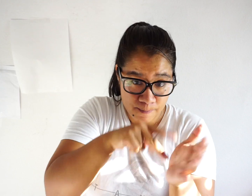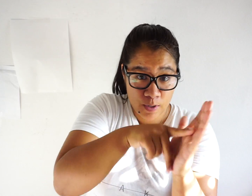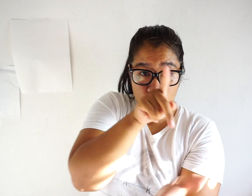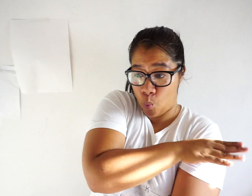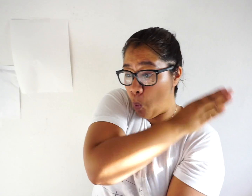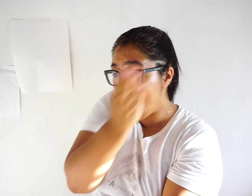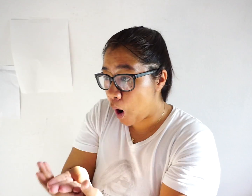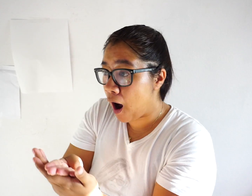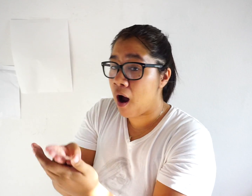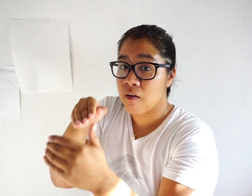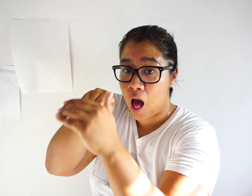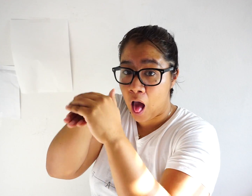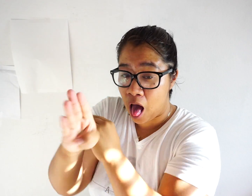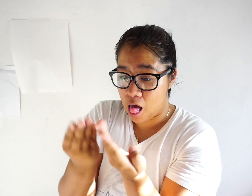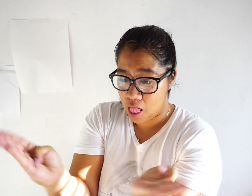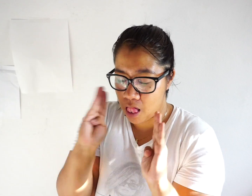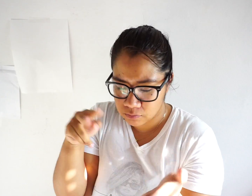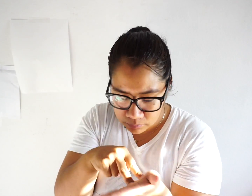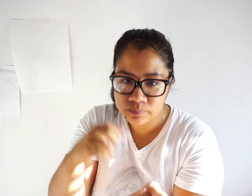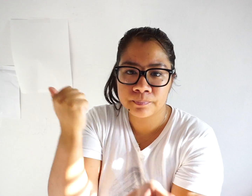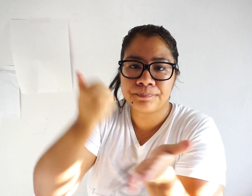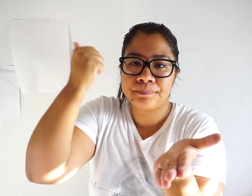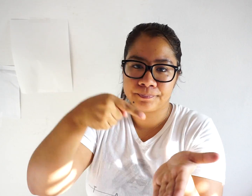So when you arrive, they will look at your passport and give you a stamp right there